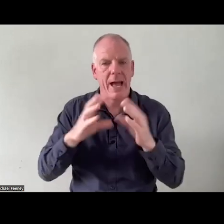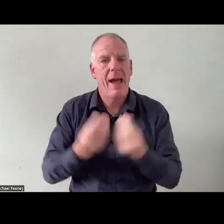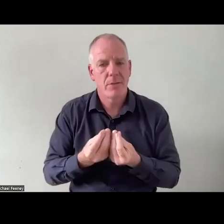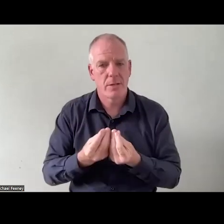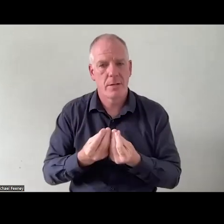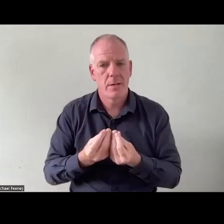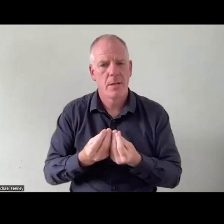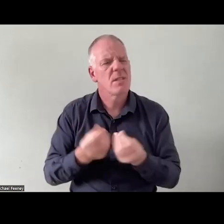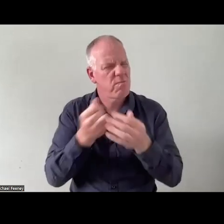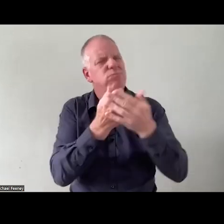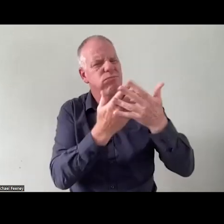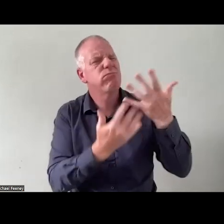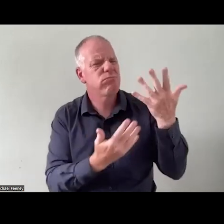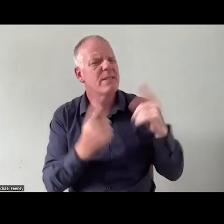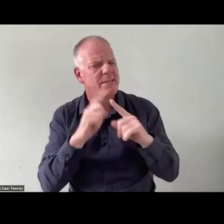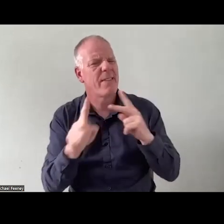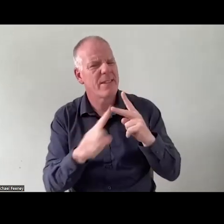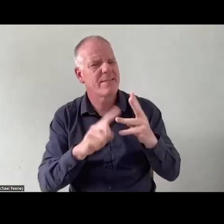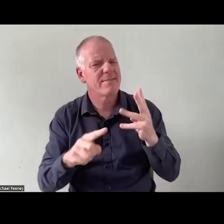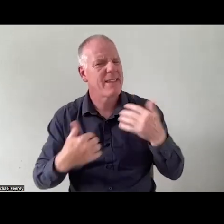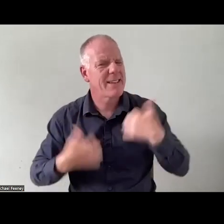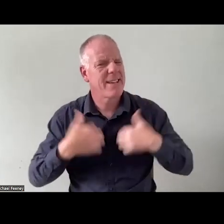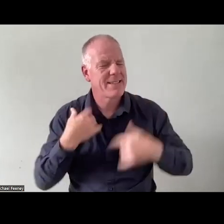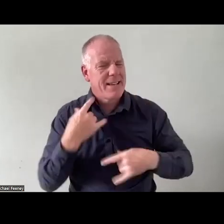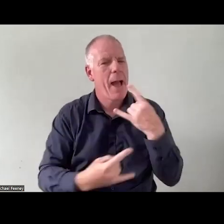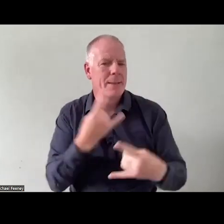So, there's lots of exciting things going on,